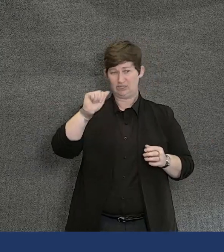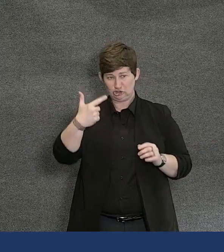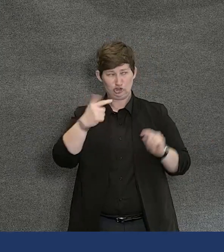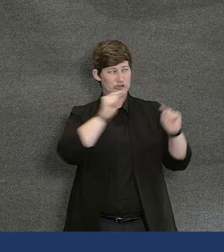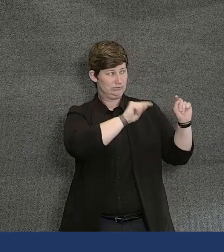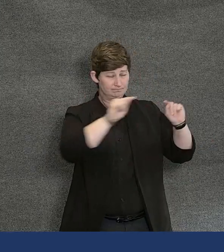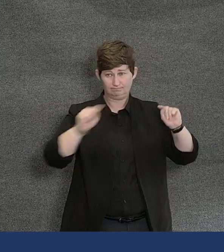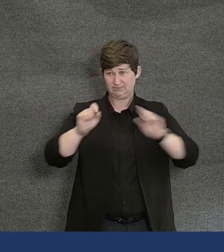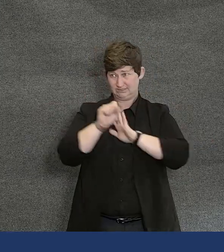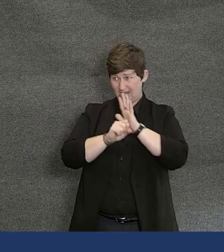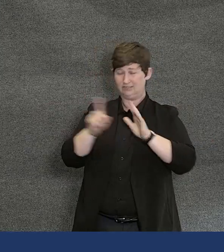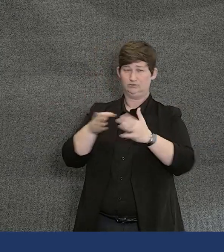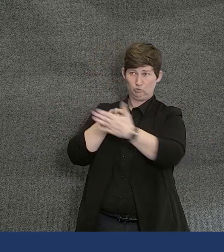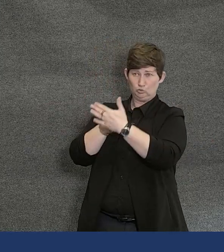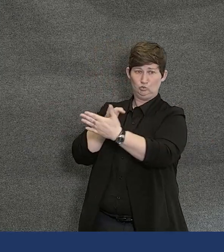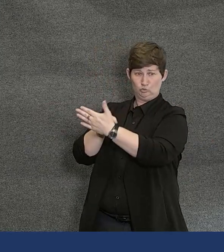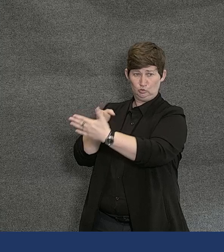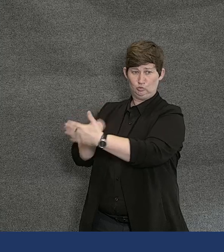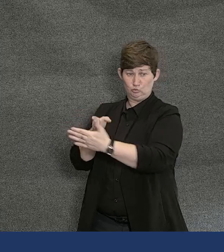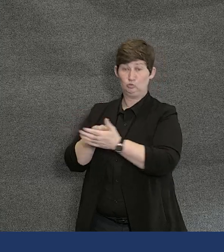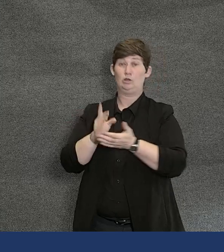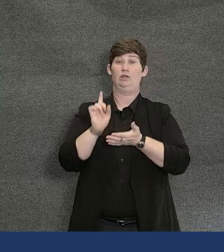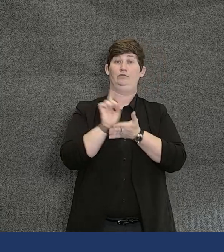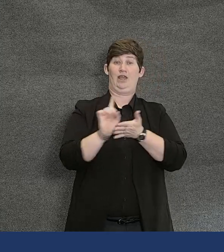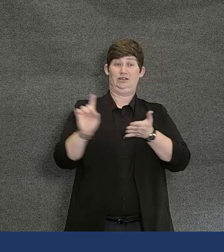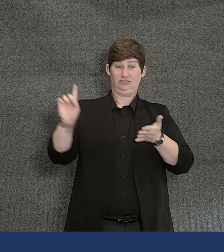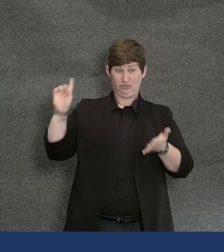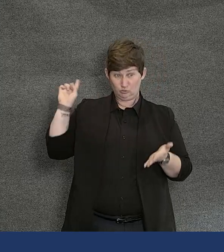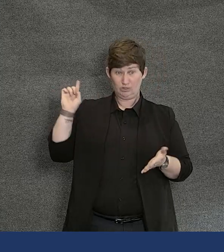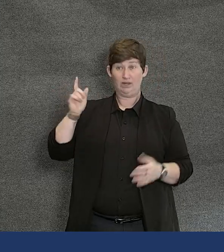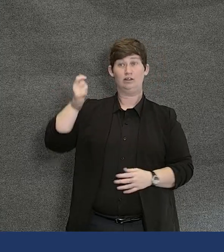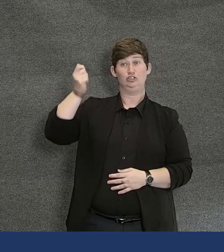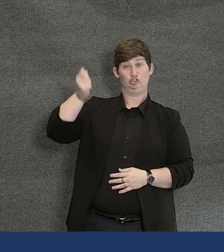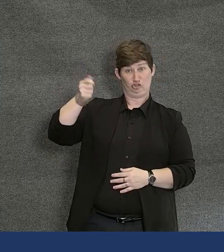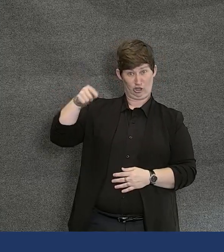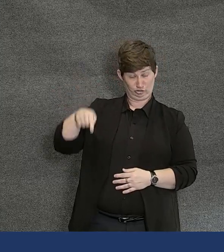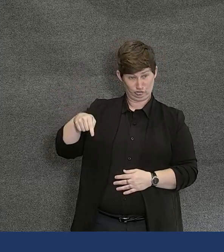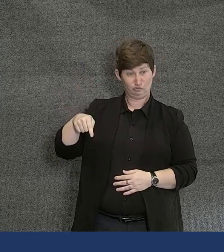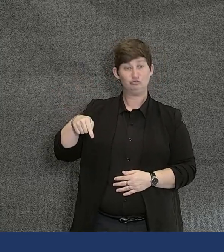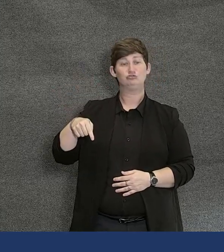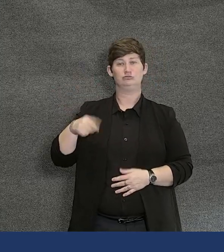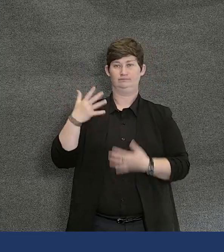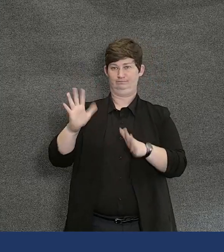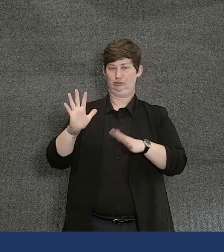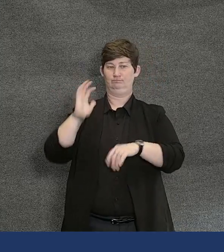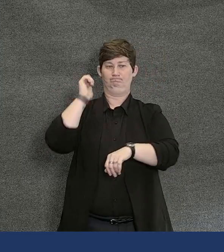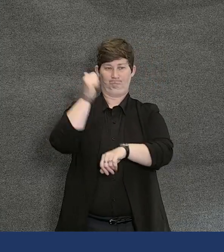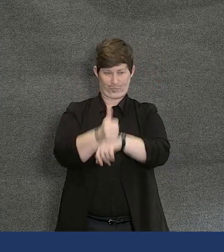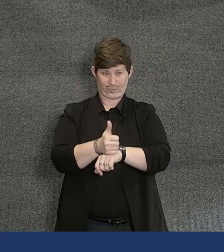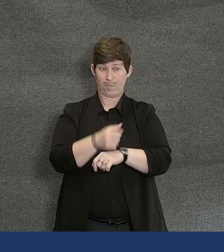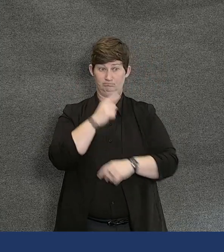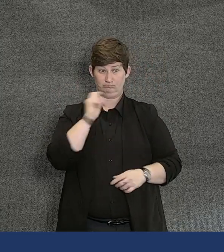And just over a week ago, a federal judge granted another preliminary injunction. And now we all know what a preliminary injunction is,